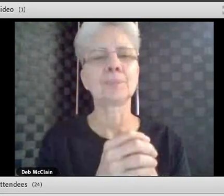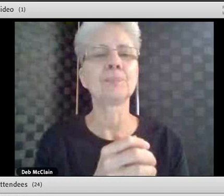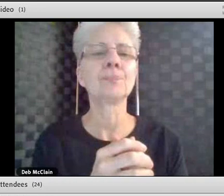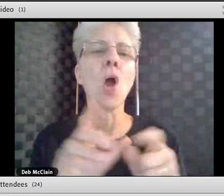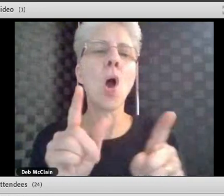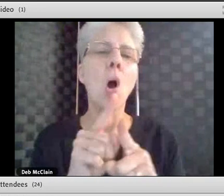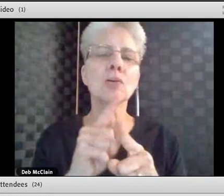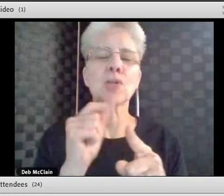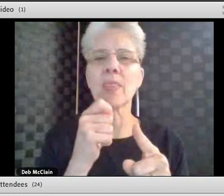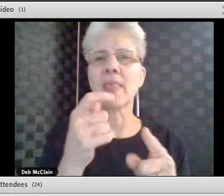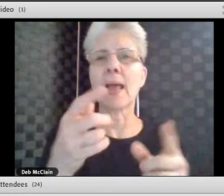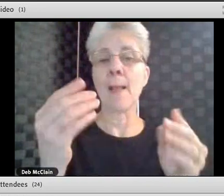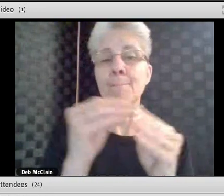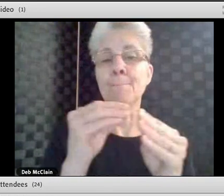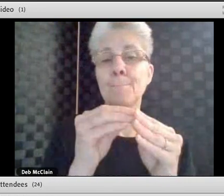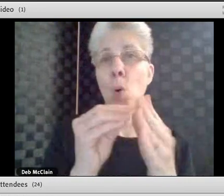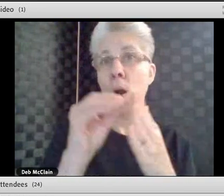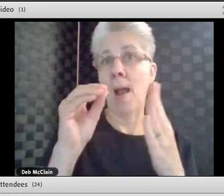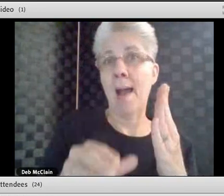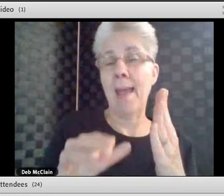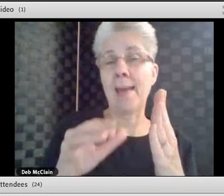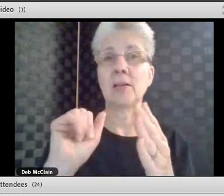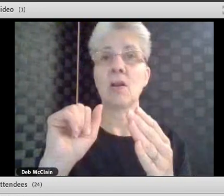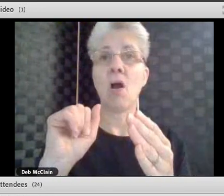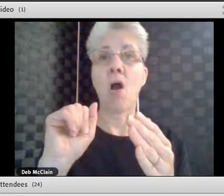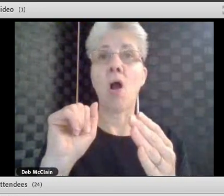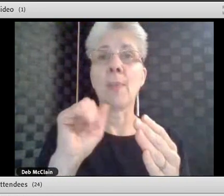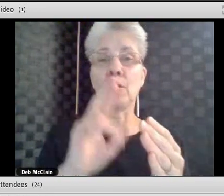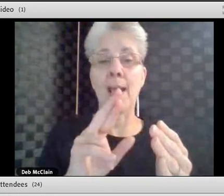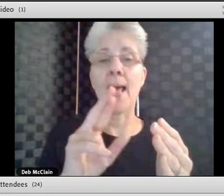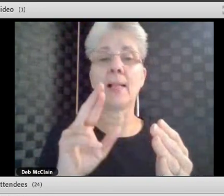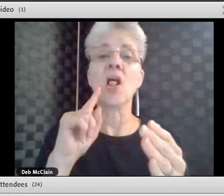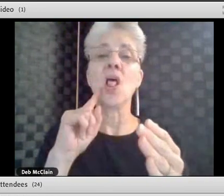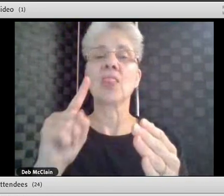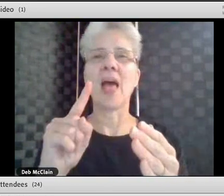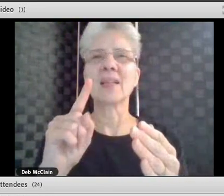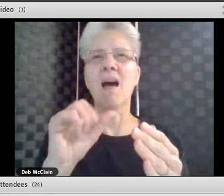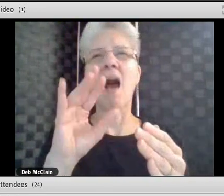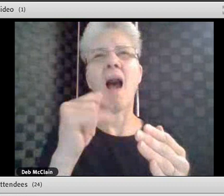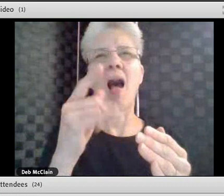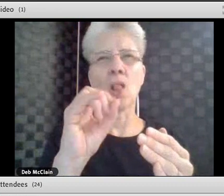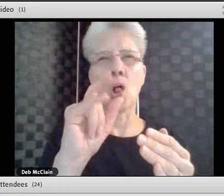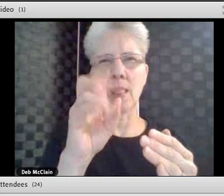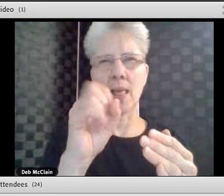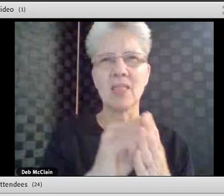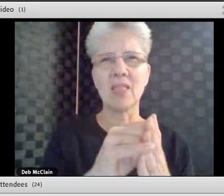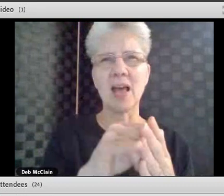so those are things to keep in mind. And then, you know, kind of more high-end, kind of augmented reality is the HoloLens,